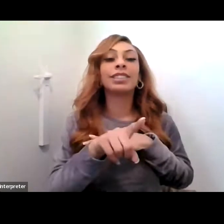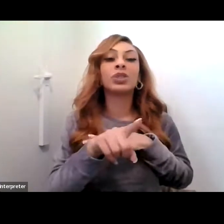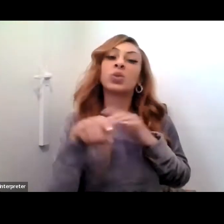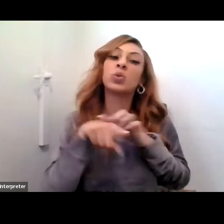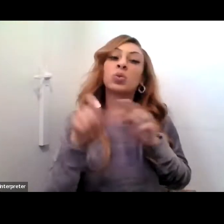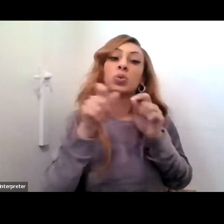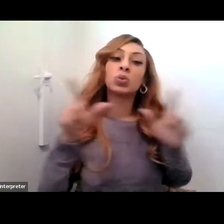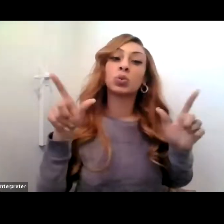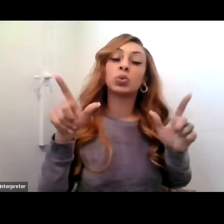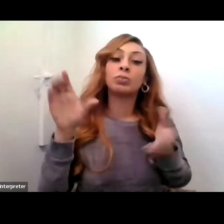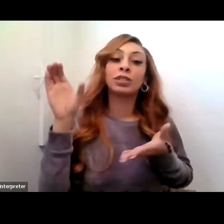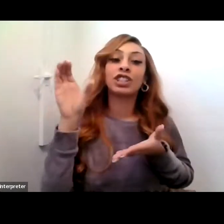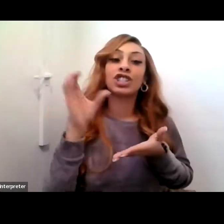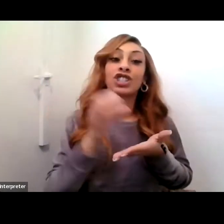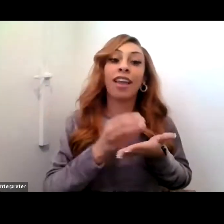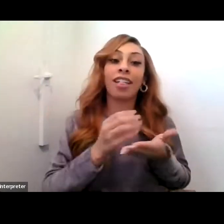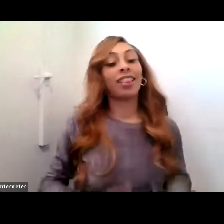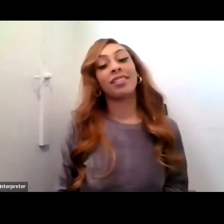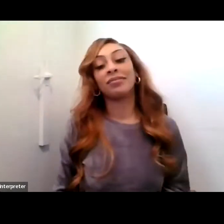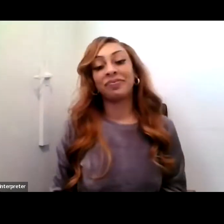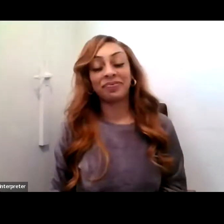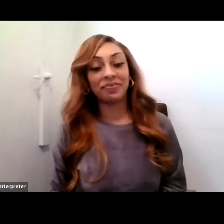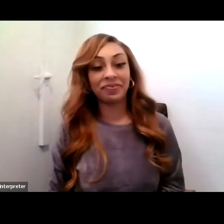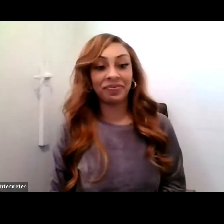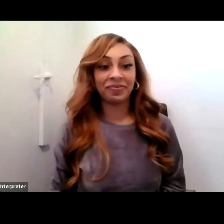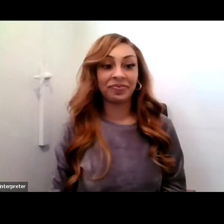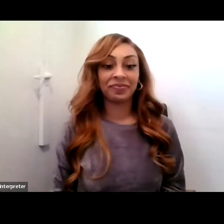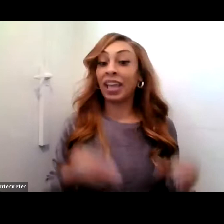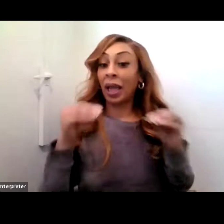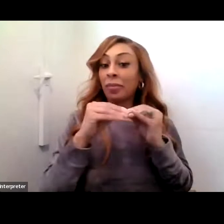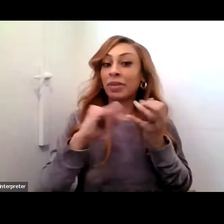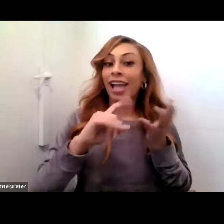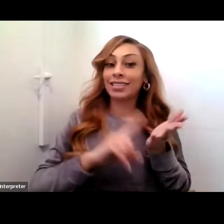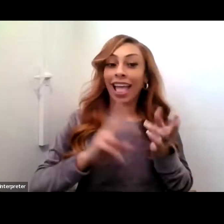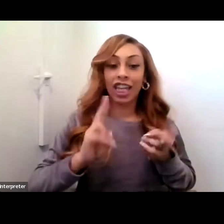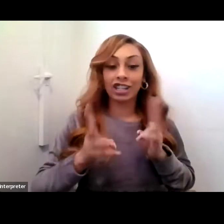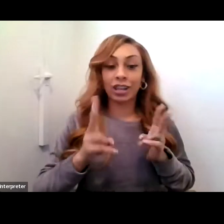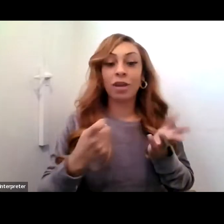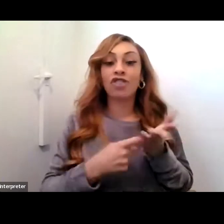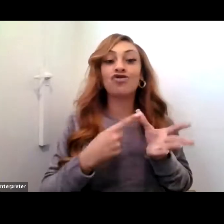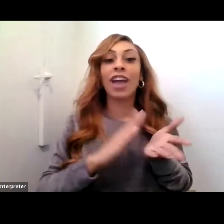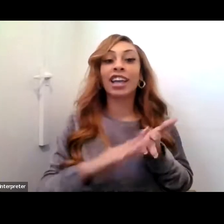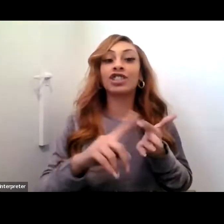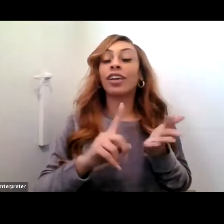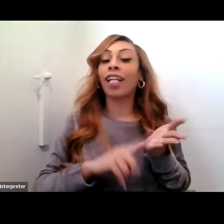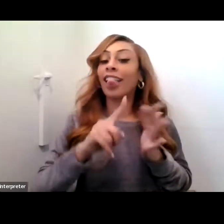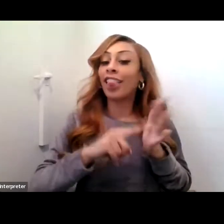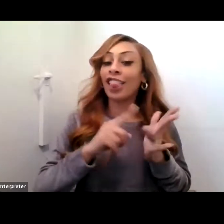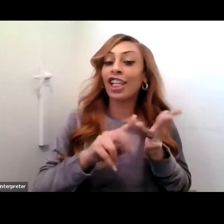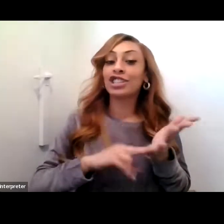so do look out for that later on too. Our BSL interpreter today is Rachel Jones, thank you Rachel,